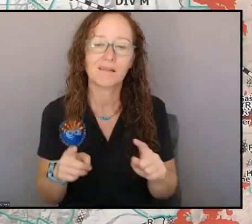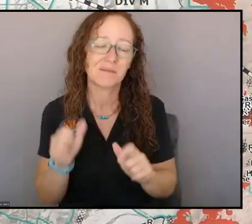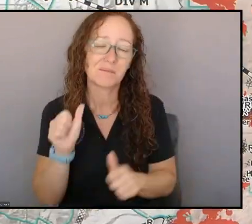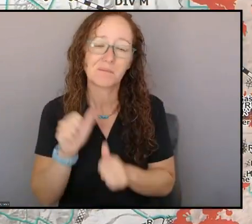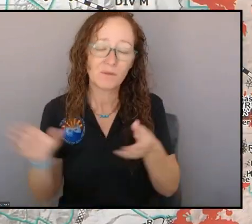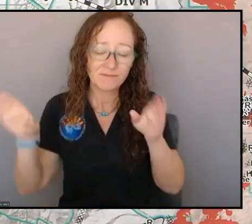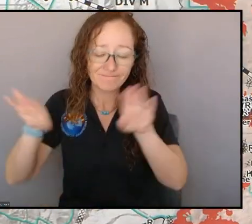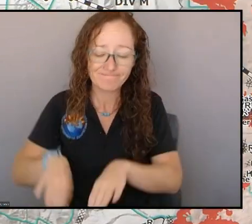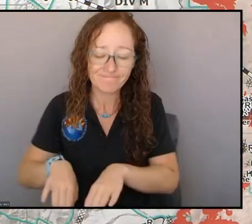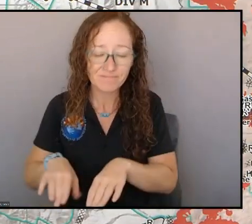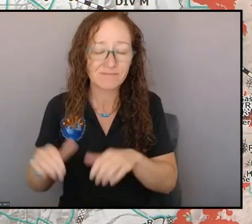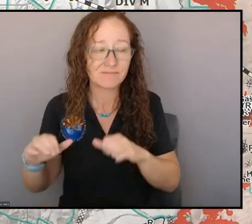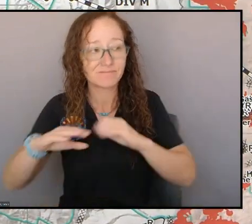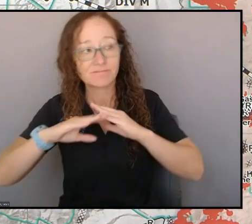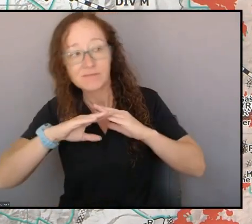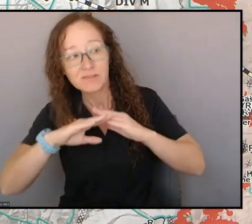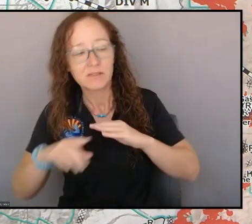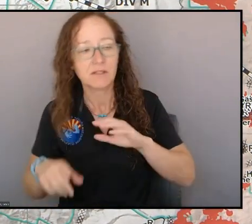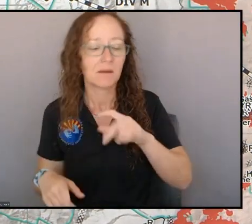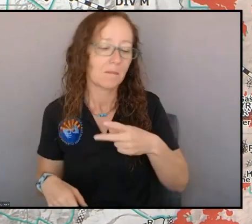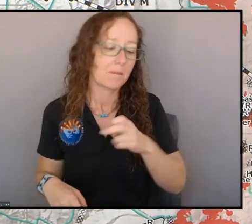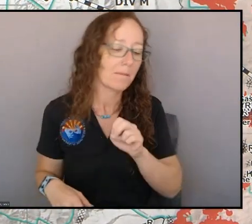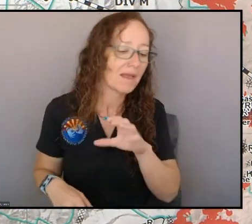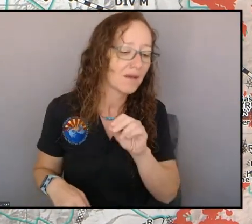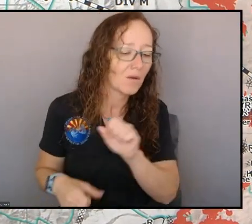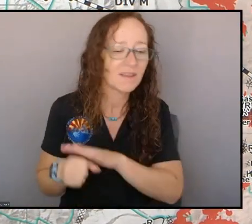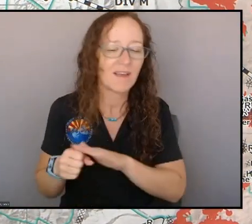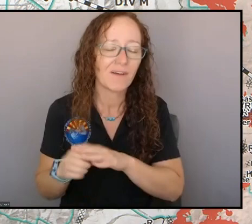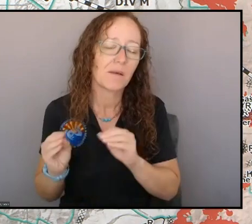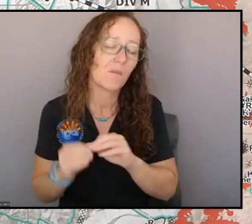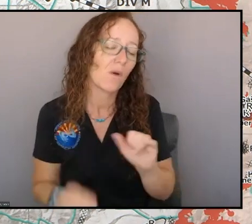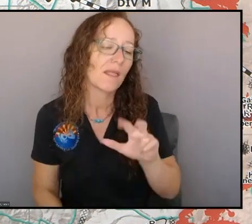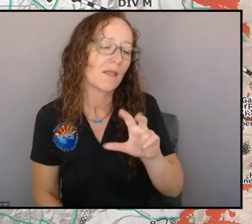we're going to see more of that today. Gusts mostly for the